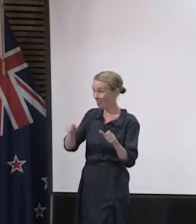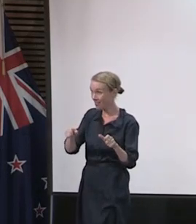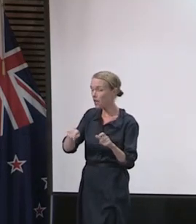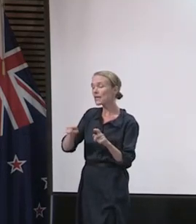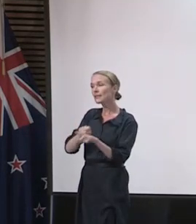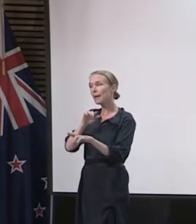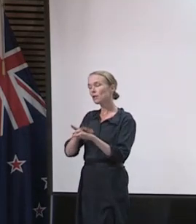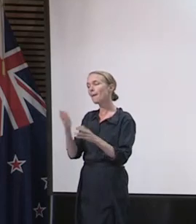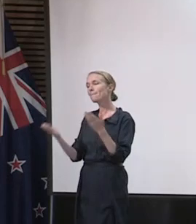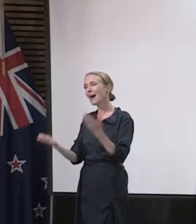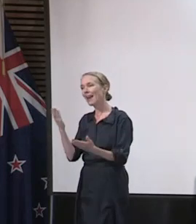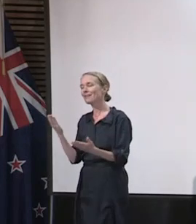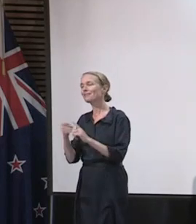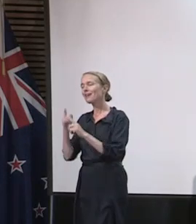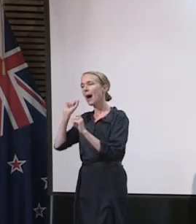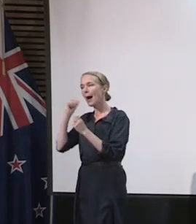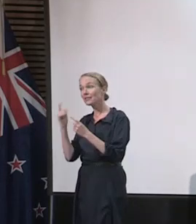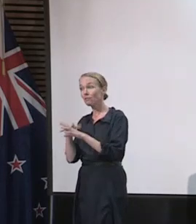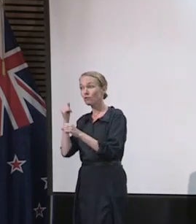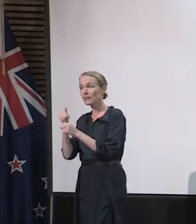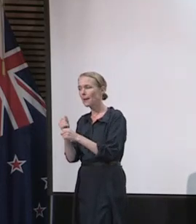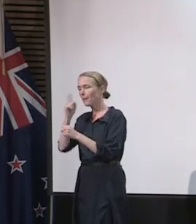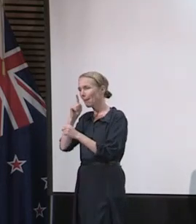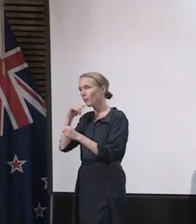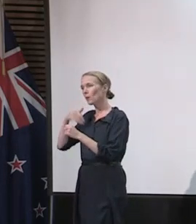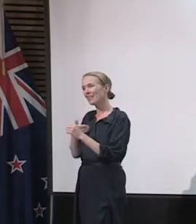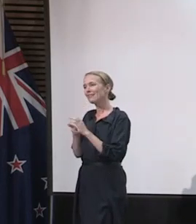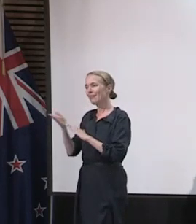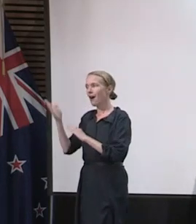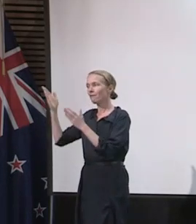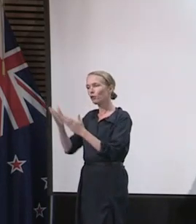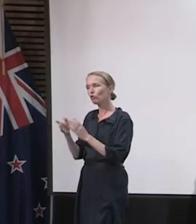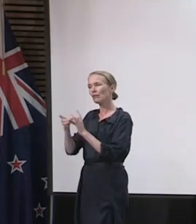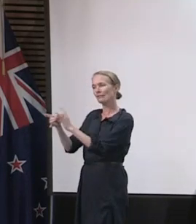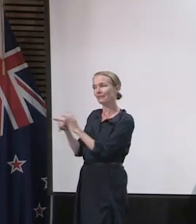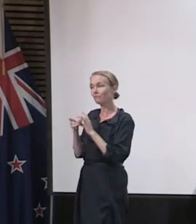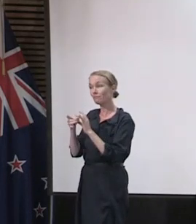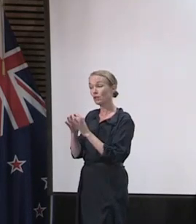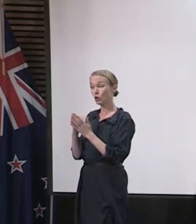are other accommodations that can be made. If you have certain measures in place. So